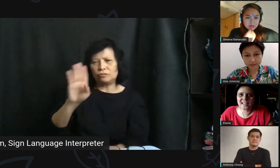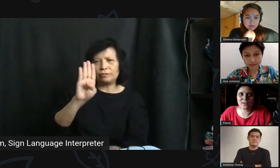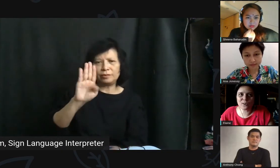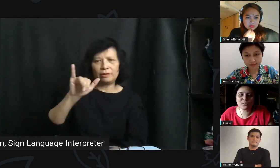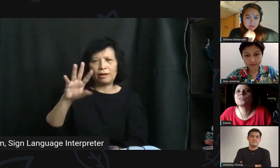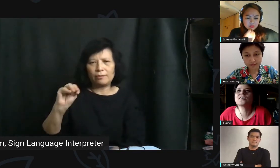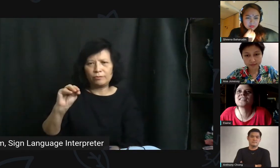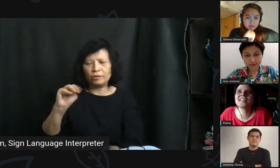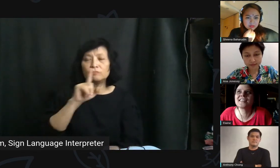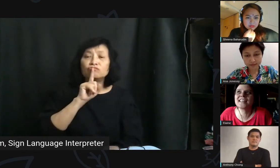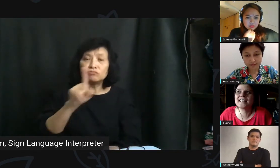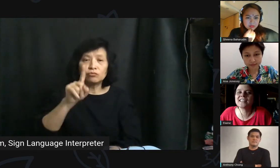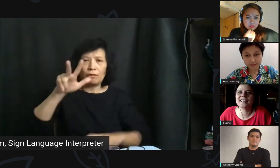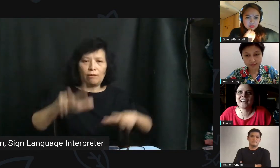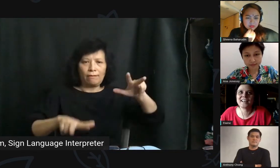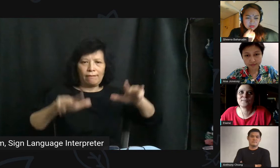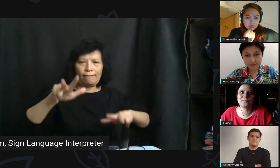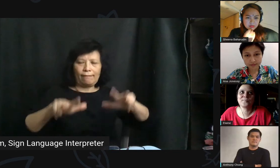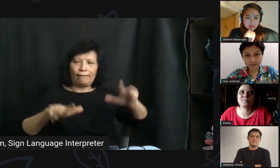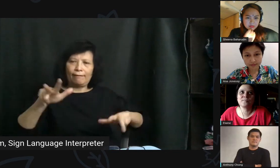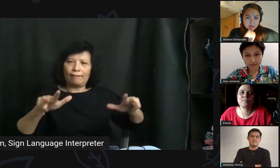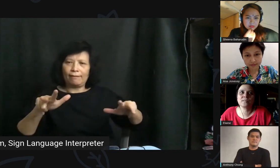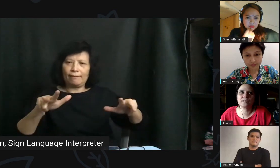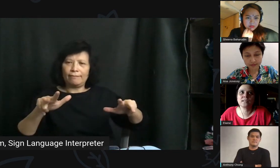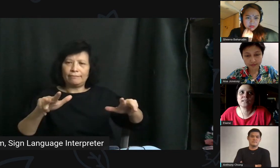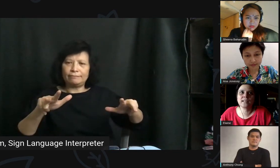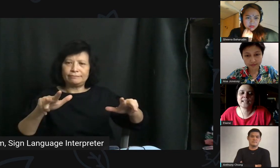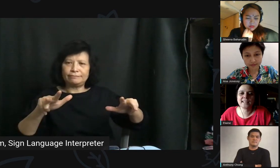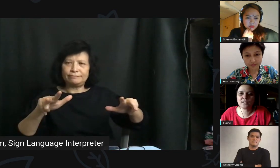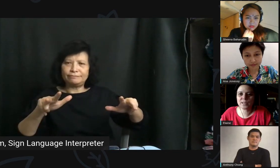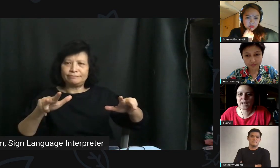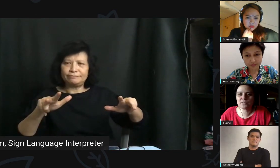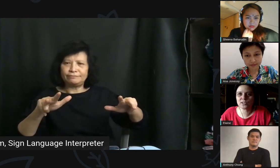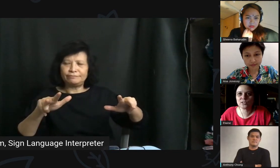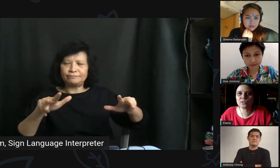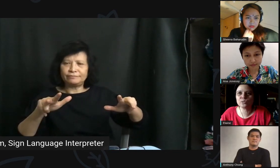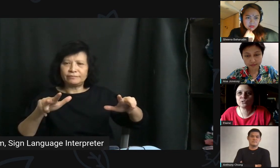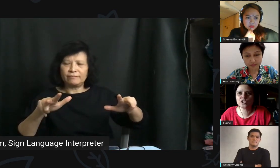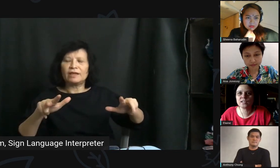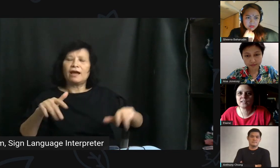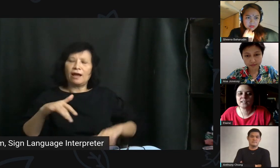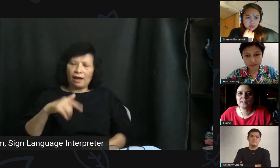thing and I think we came to the conclusion